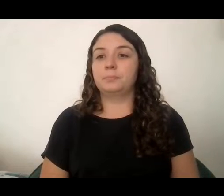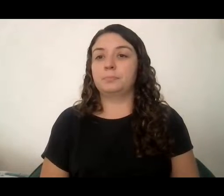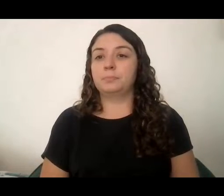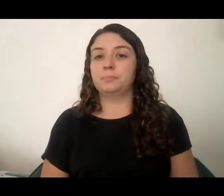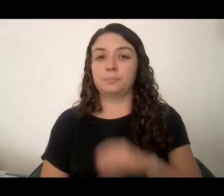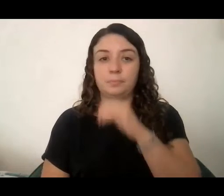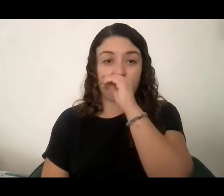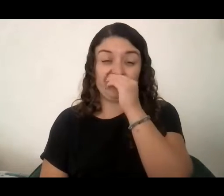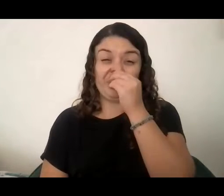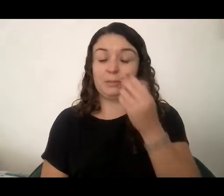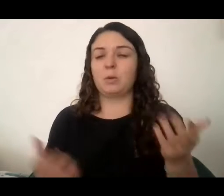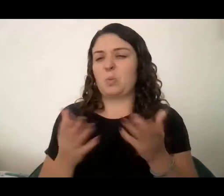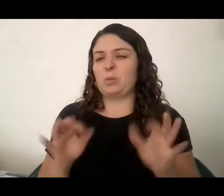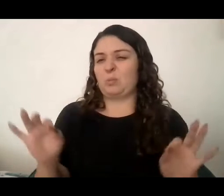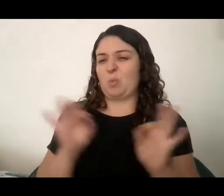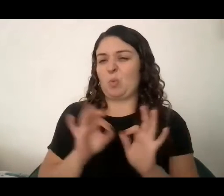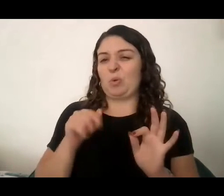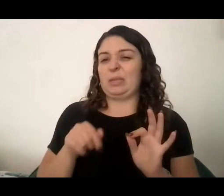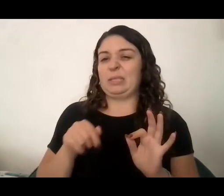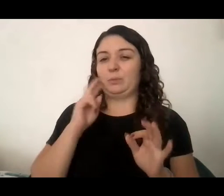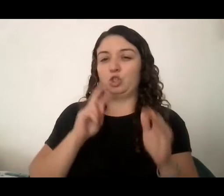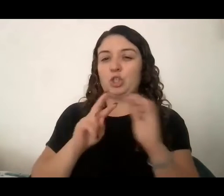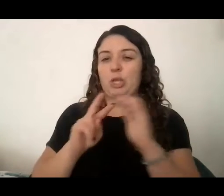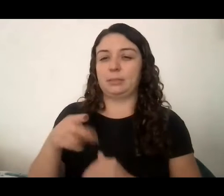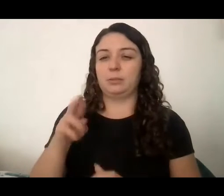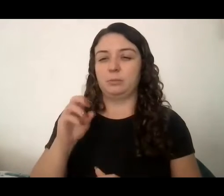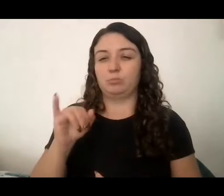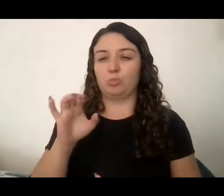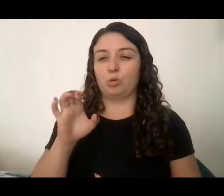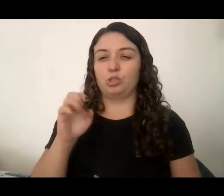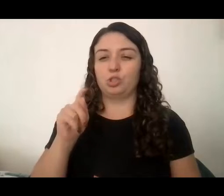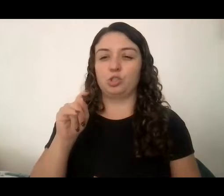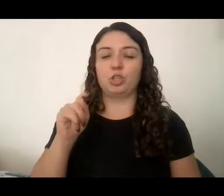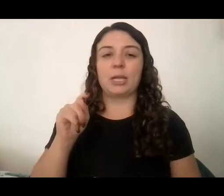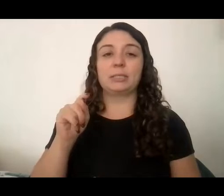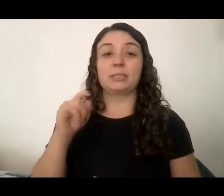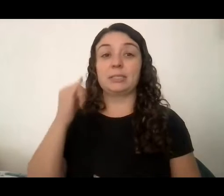The key thing I would say about this projecting piece is that if you are someone who is projecting